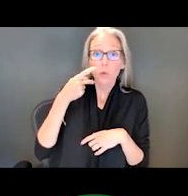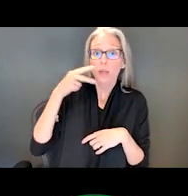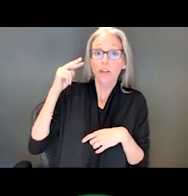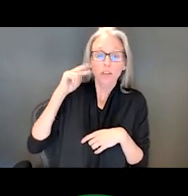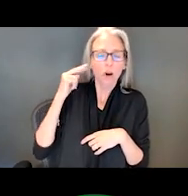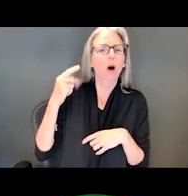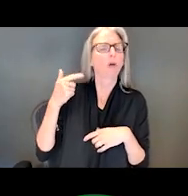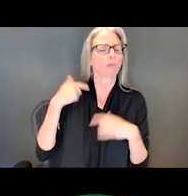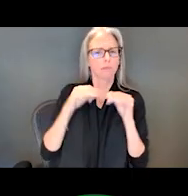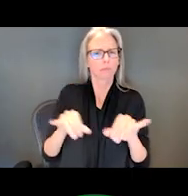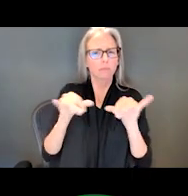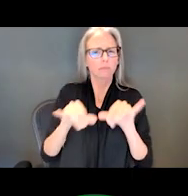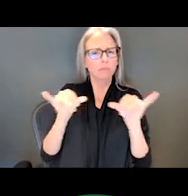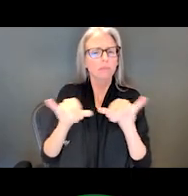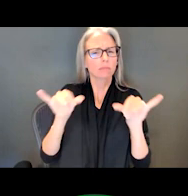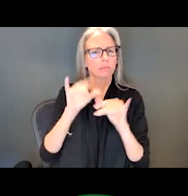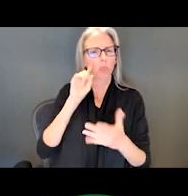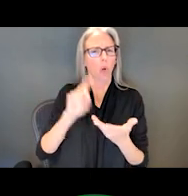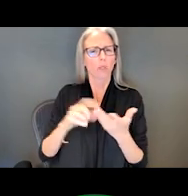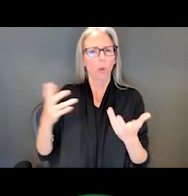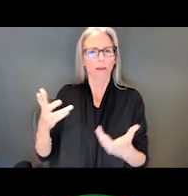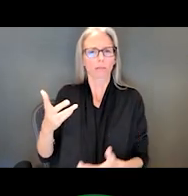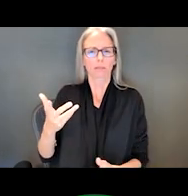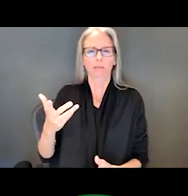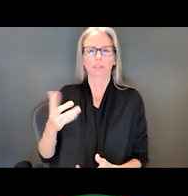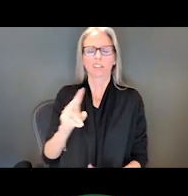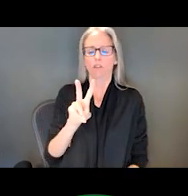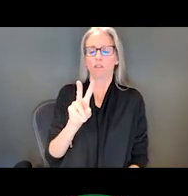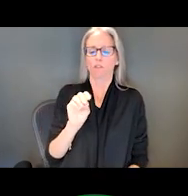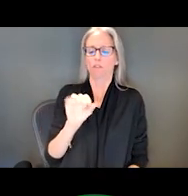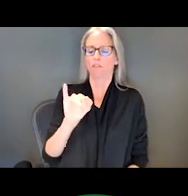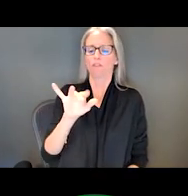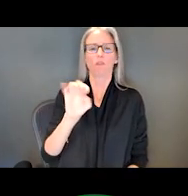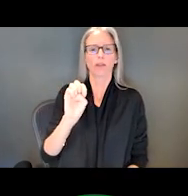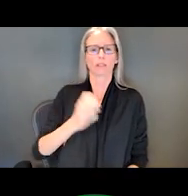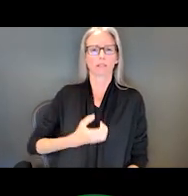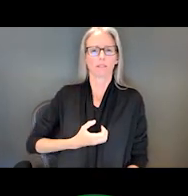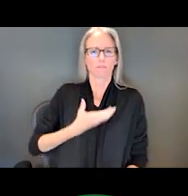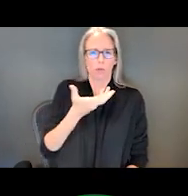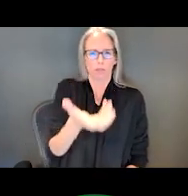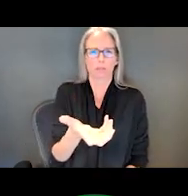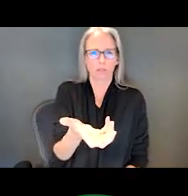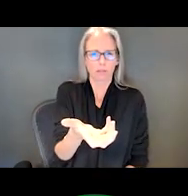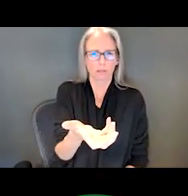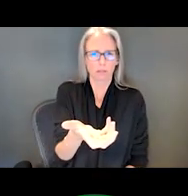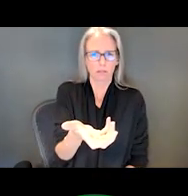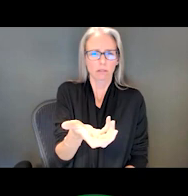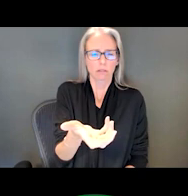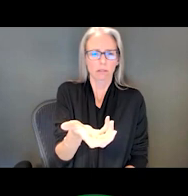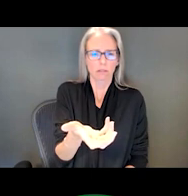People who are enterprising and who have taken initiative and in endeavors that are.